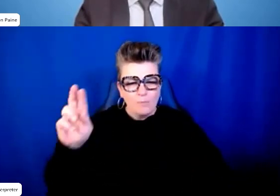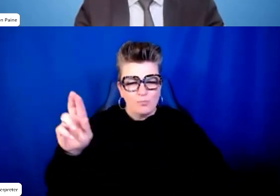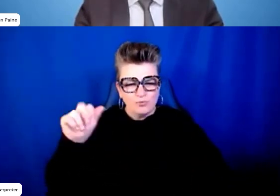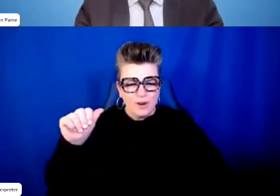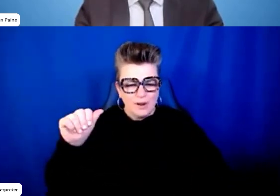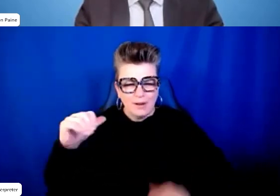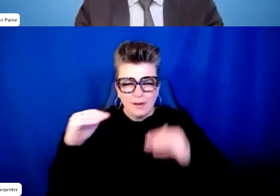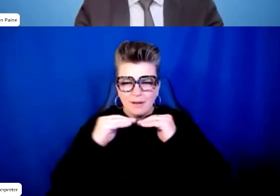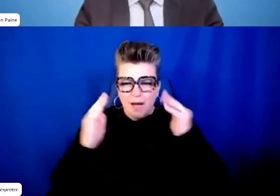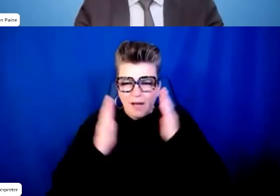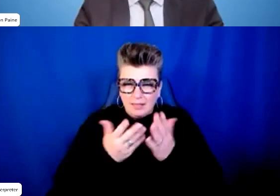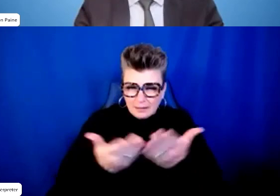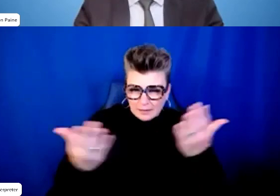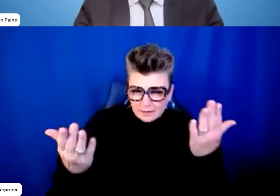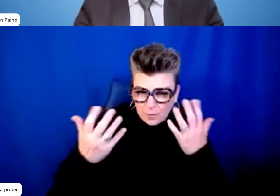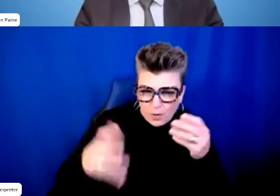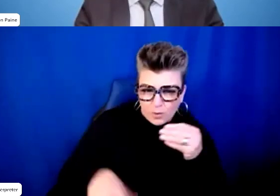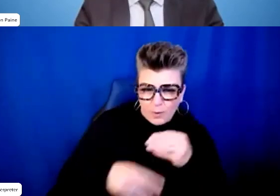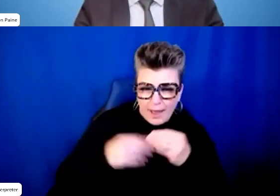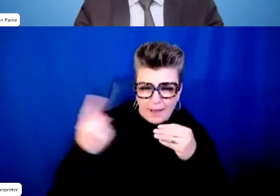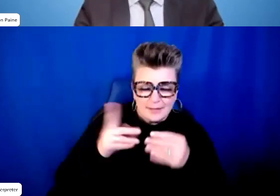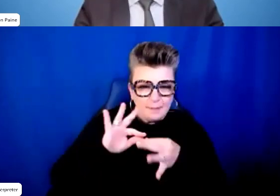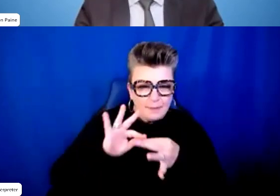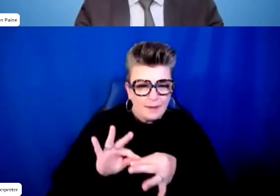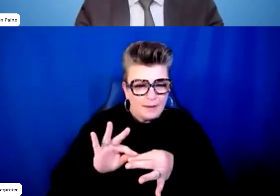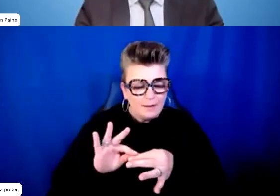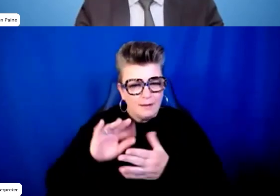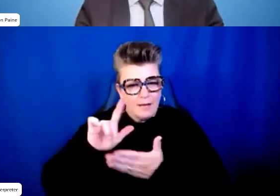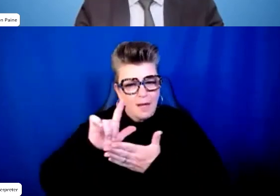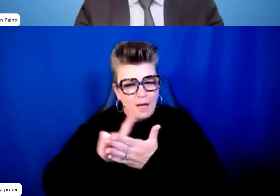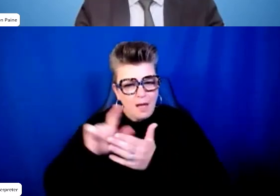in terms of the compliance piece and the timing there.